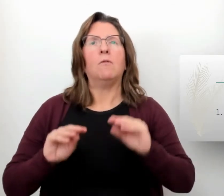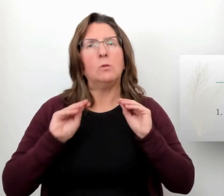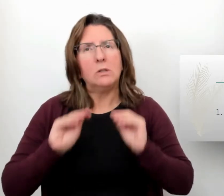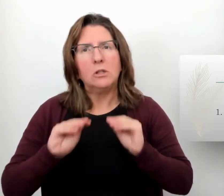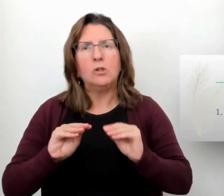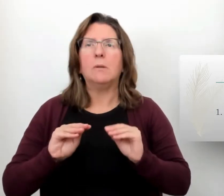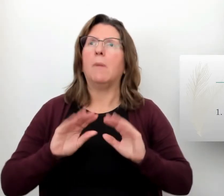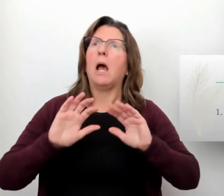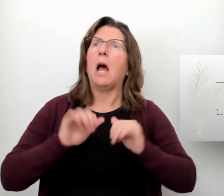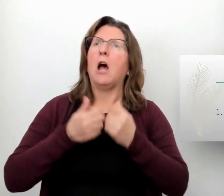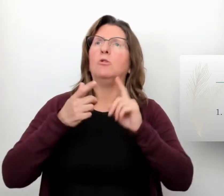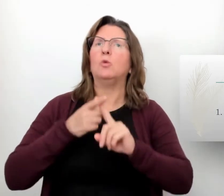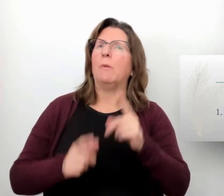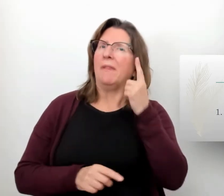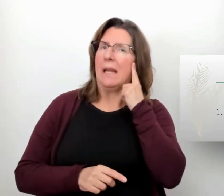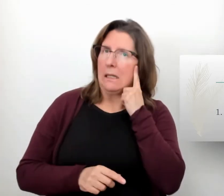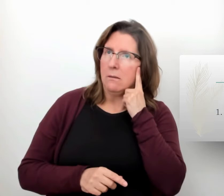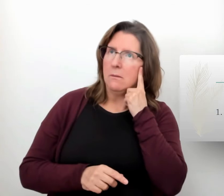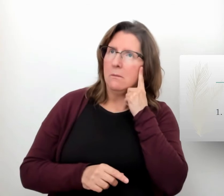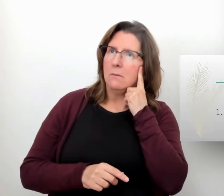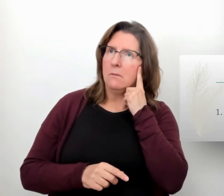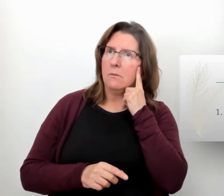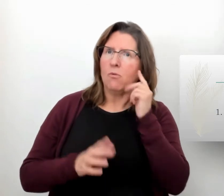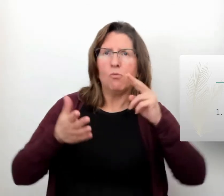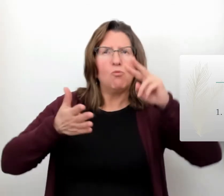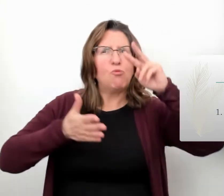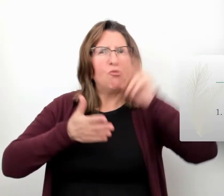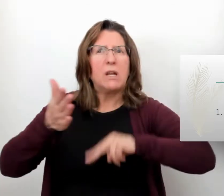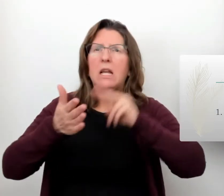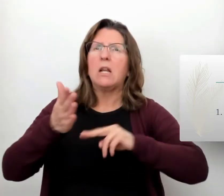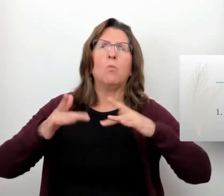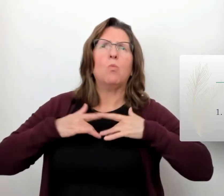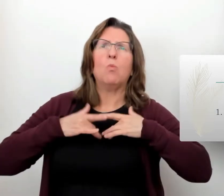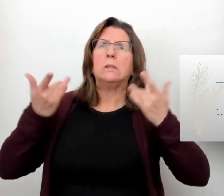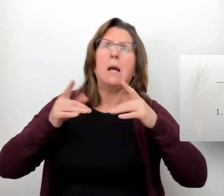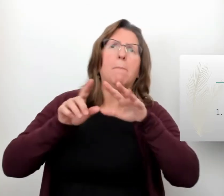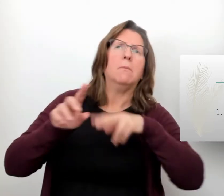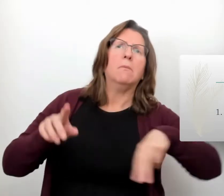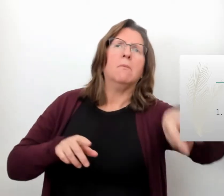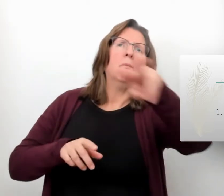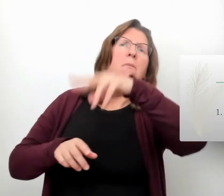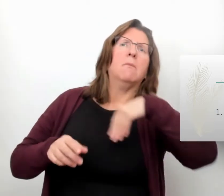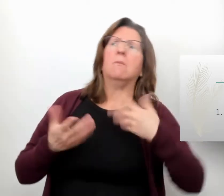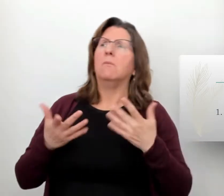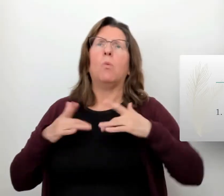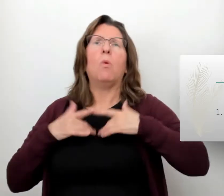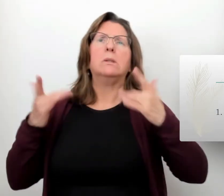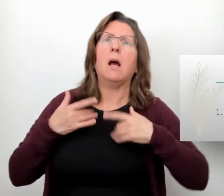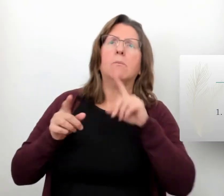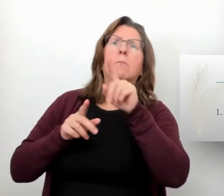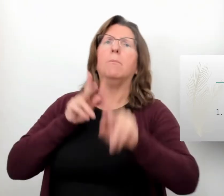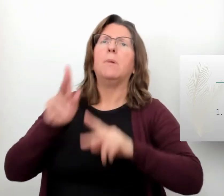Teach them how to think. Teach them how to read and how to interpret what is going on around them.